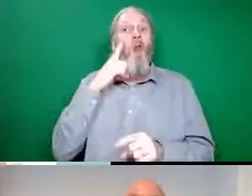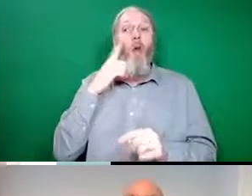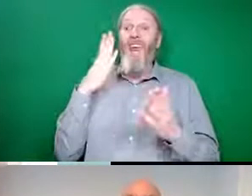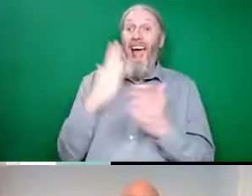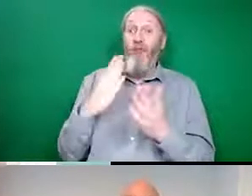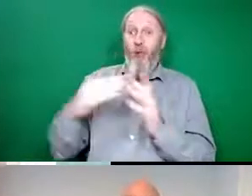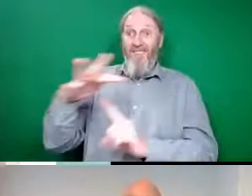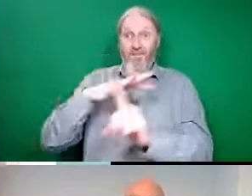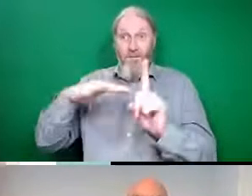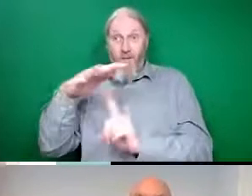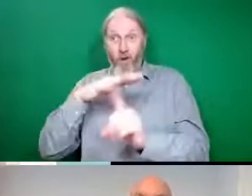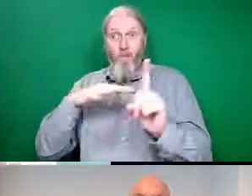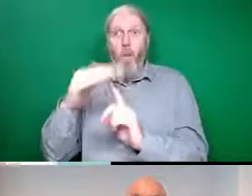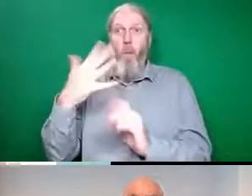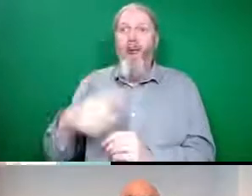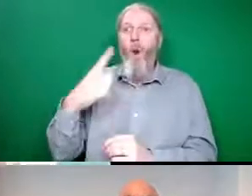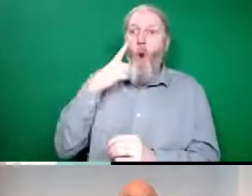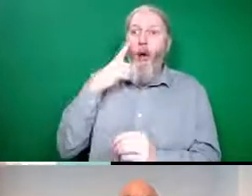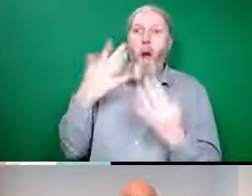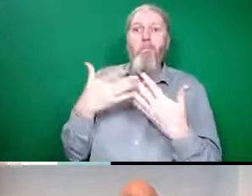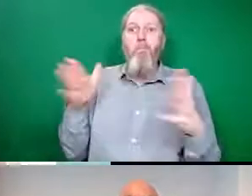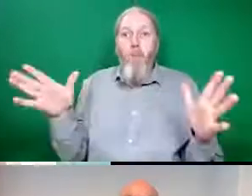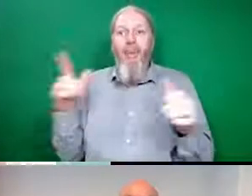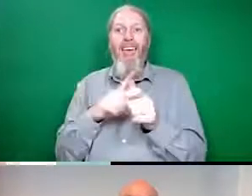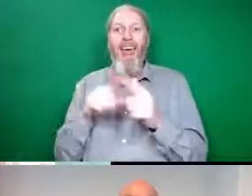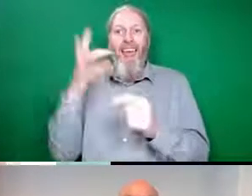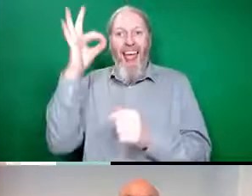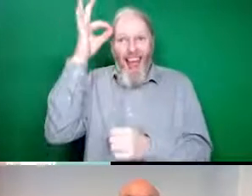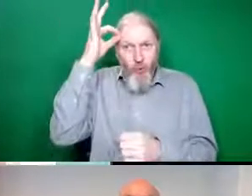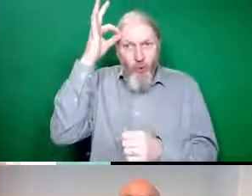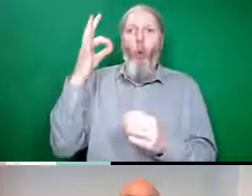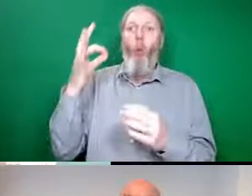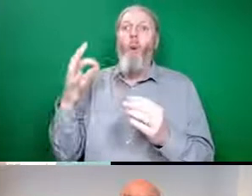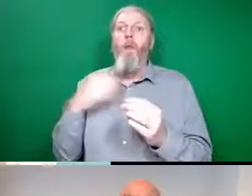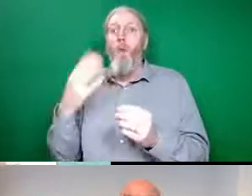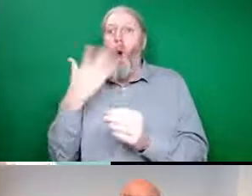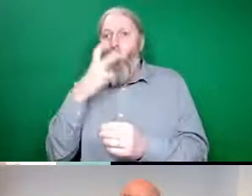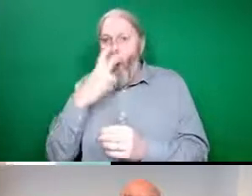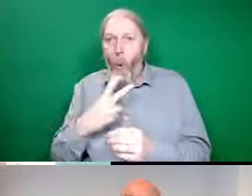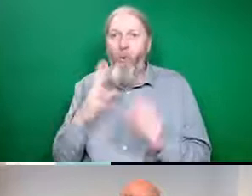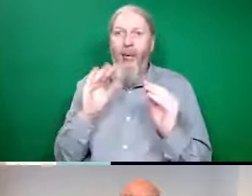that really, really enabled us to start making that plan and begin building those partnerships with the